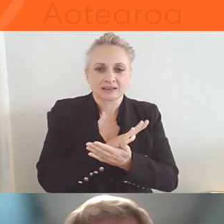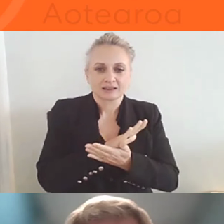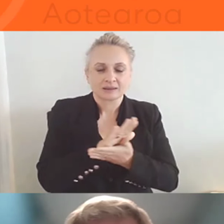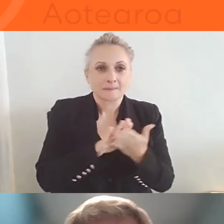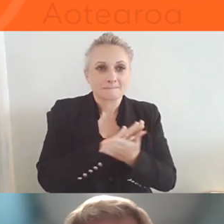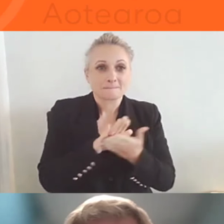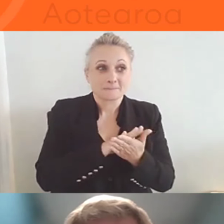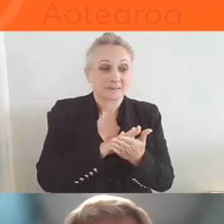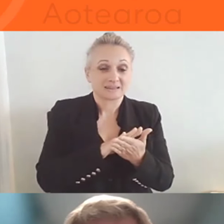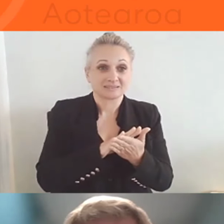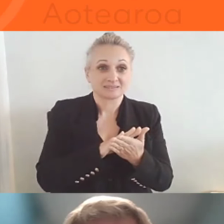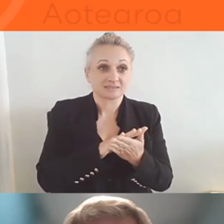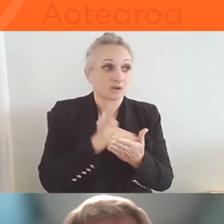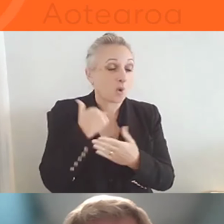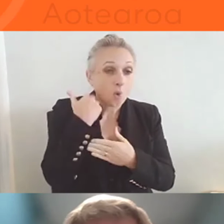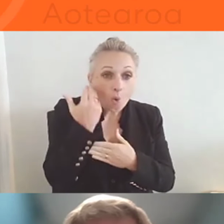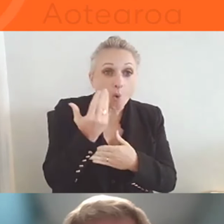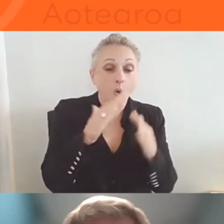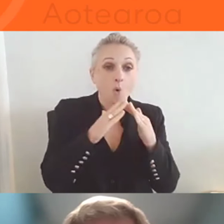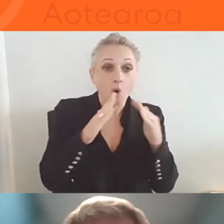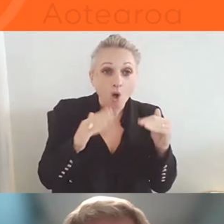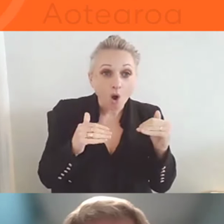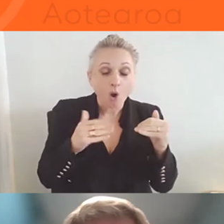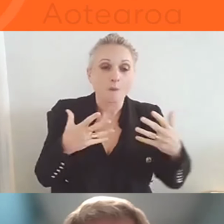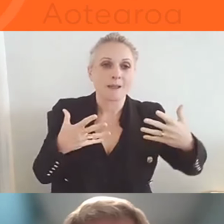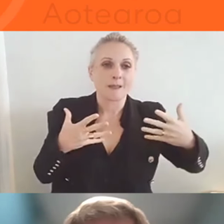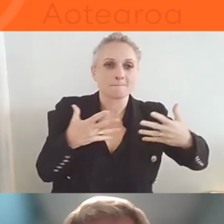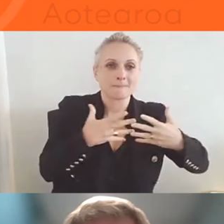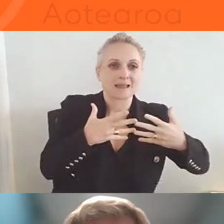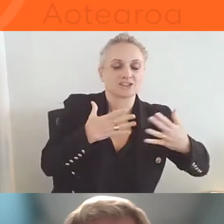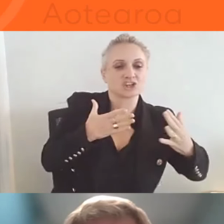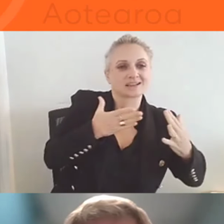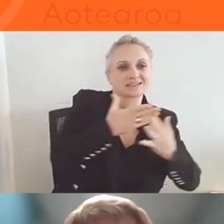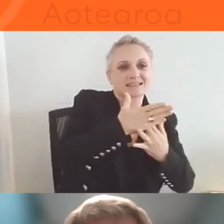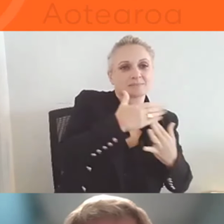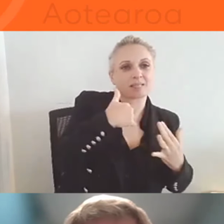would meet the need. And then I just wanted to segue into actually